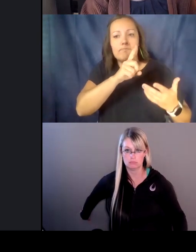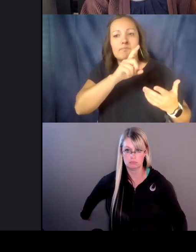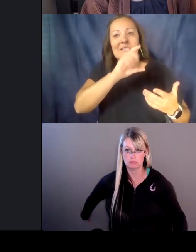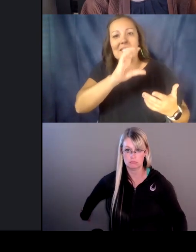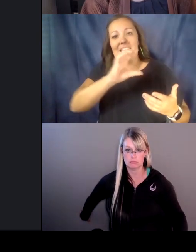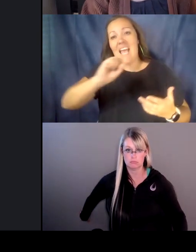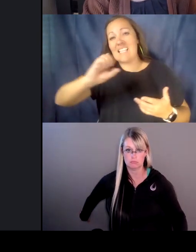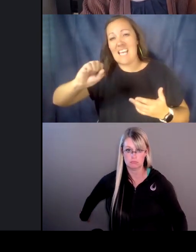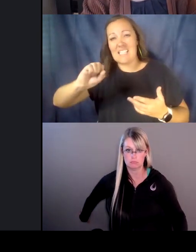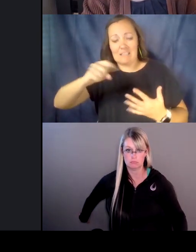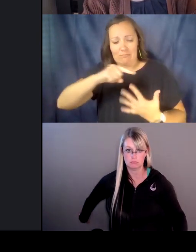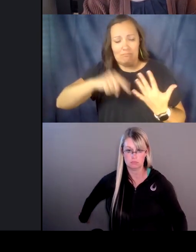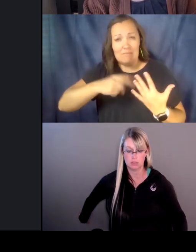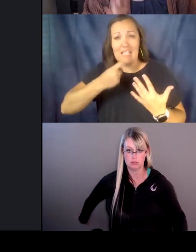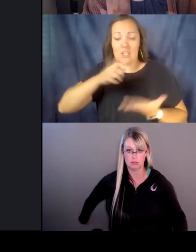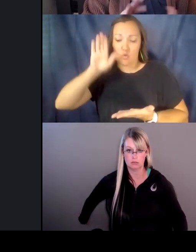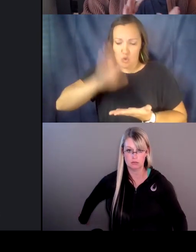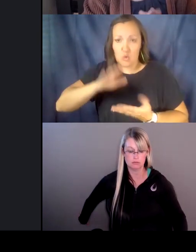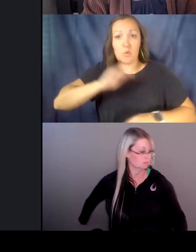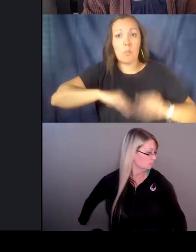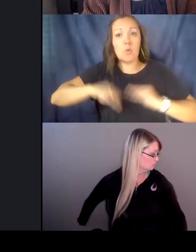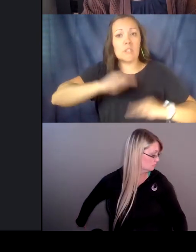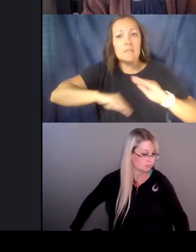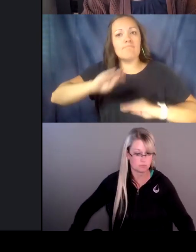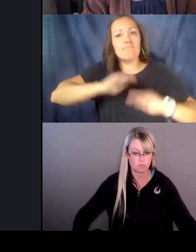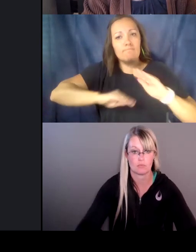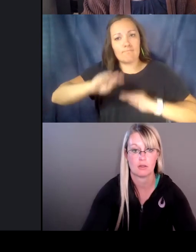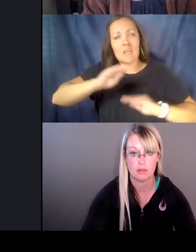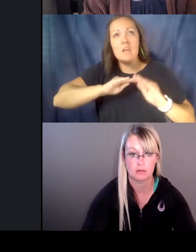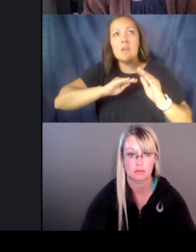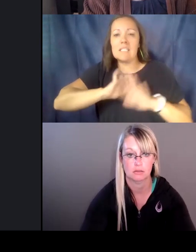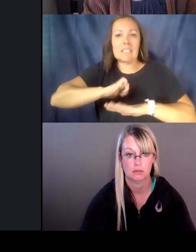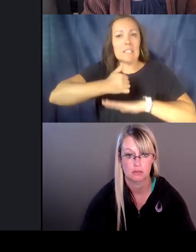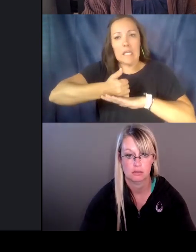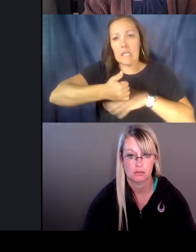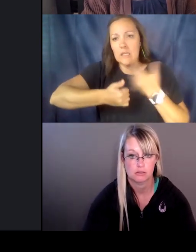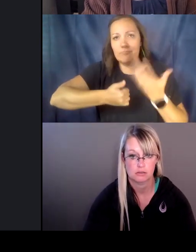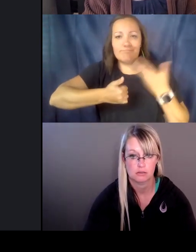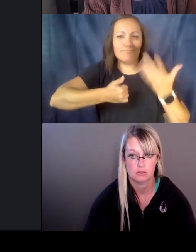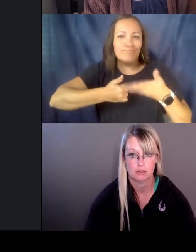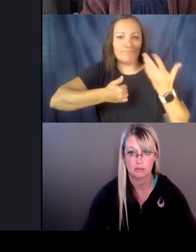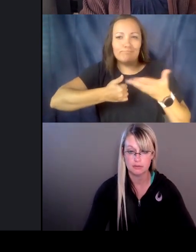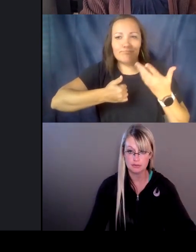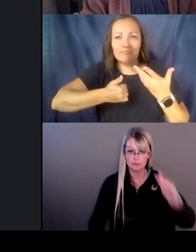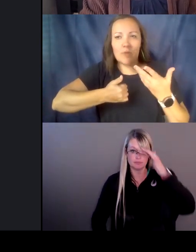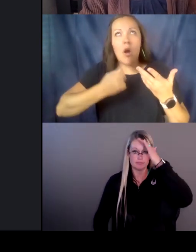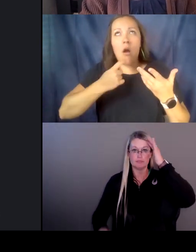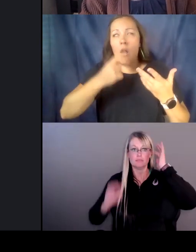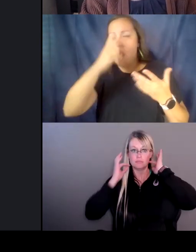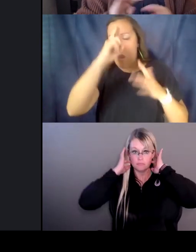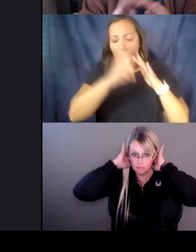that says reduced motion and it works like -- I am totally blanking, basically you can say if